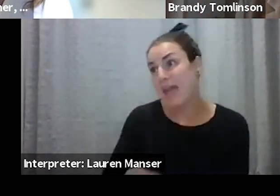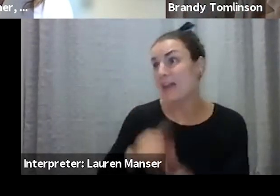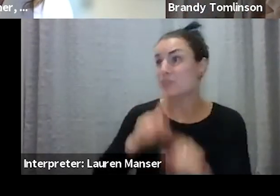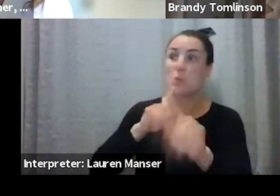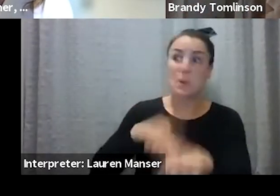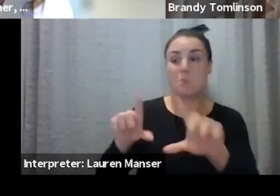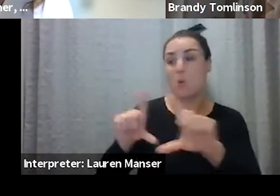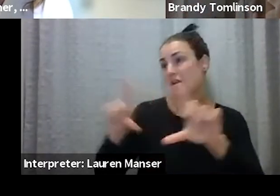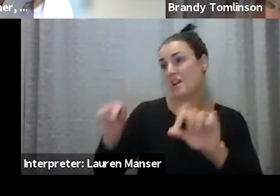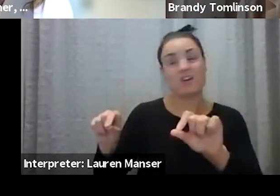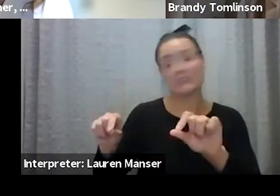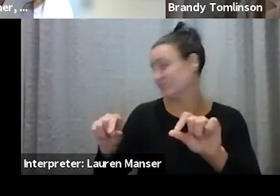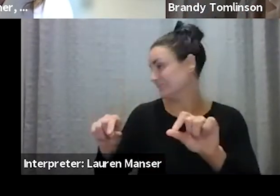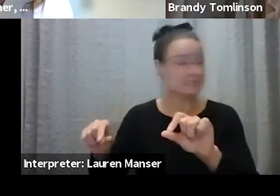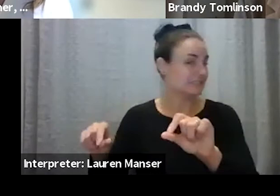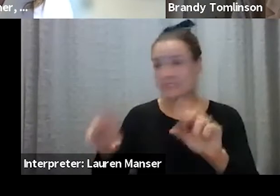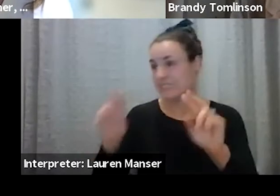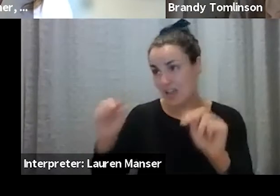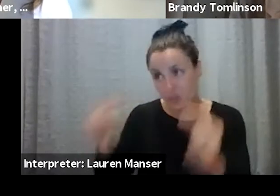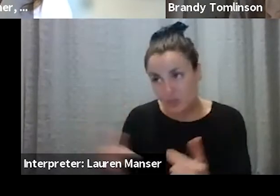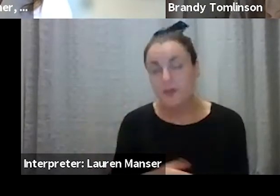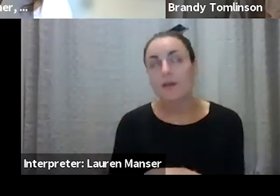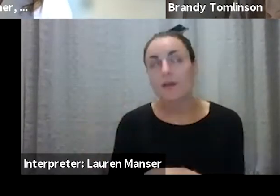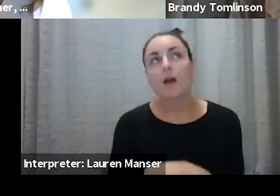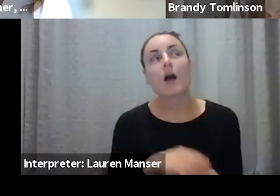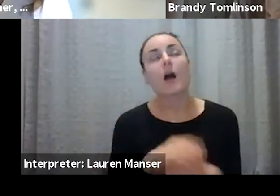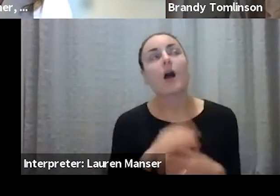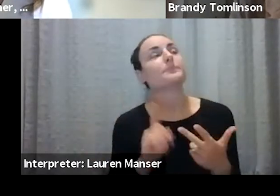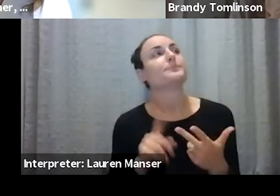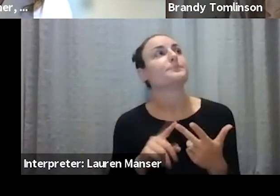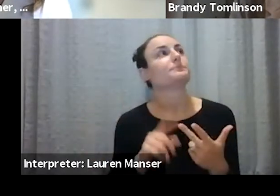indicate on a disability. If your child is getting flicked down